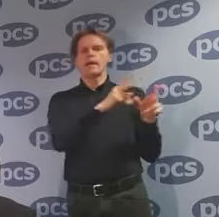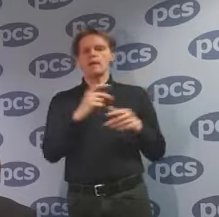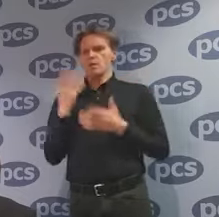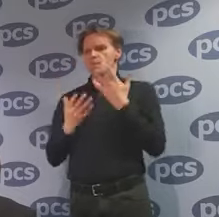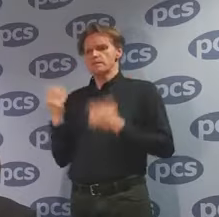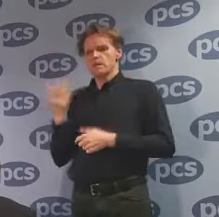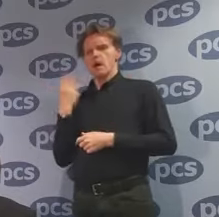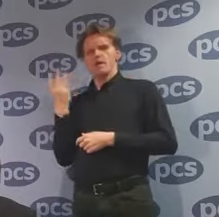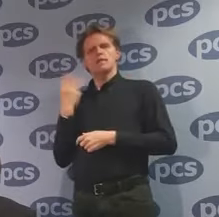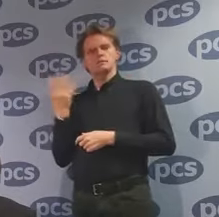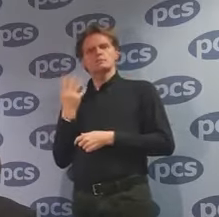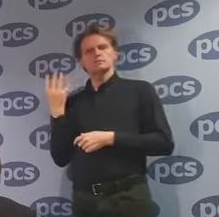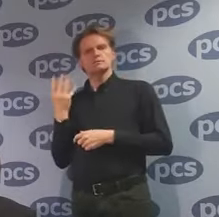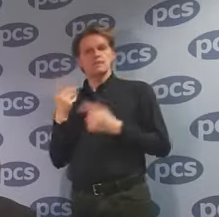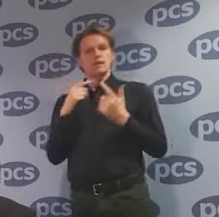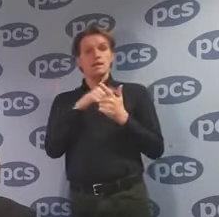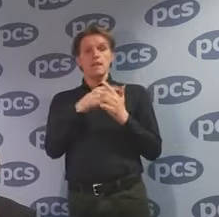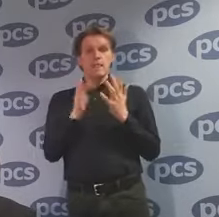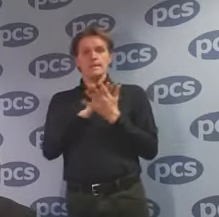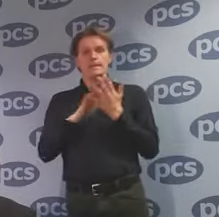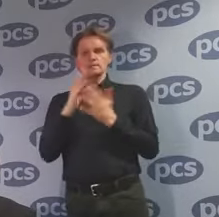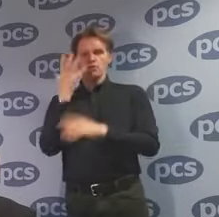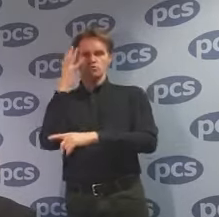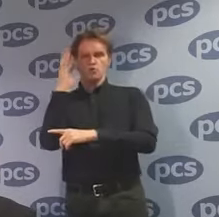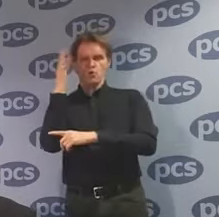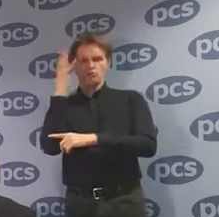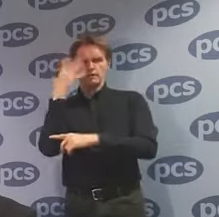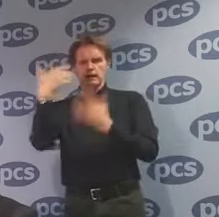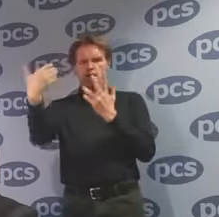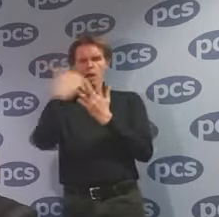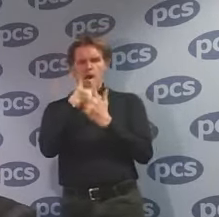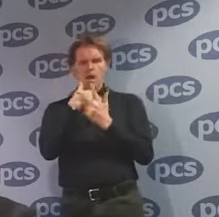Tories to drive a wedge between the civil service unions? Well that's another